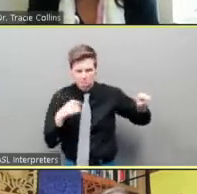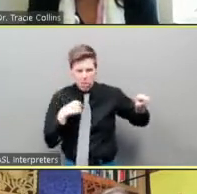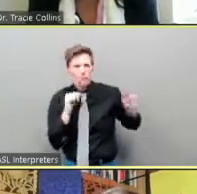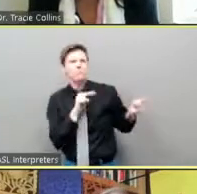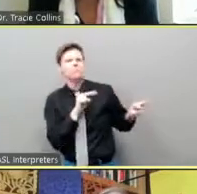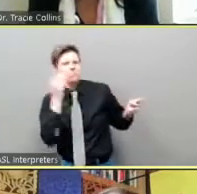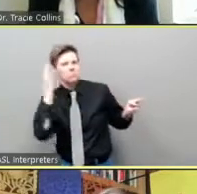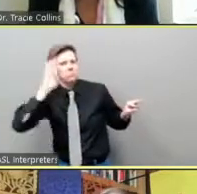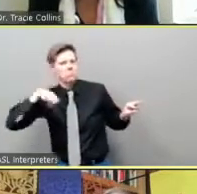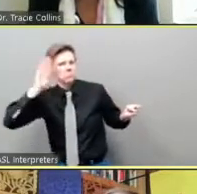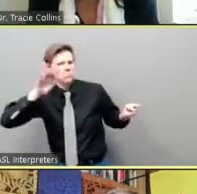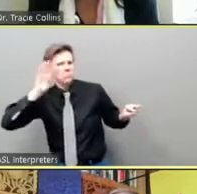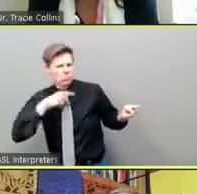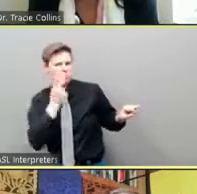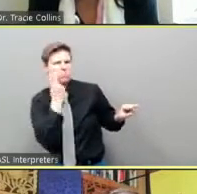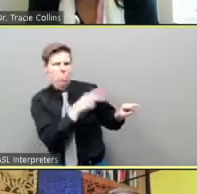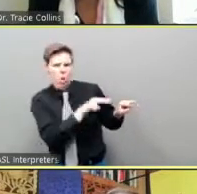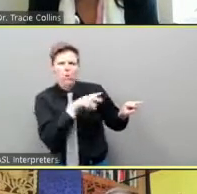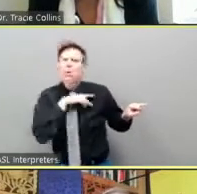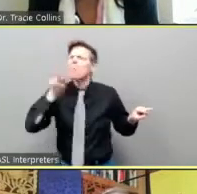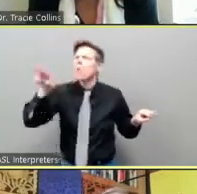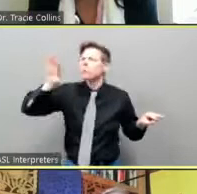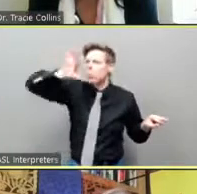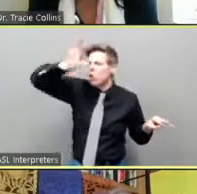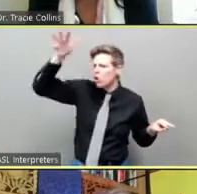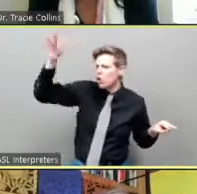Eppie continues to put that together, what looks like it's going to be an